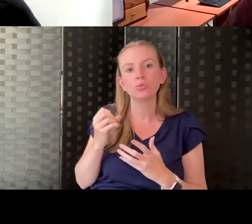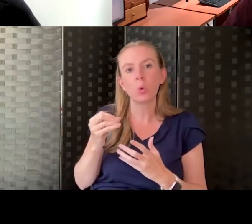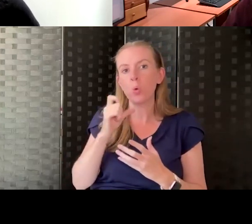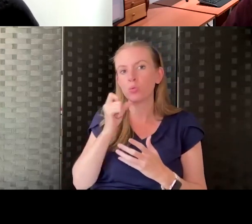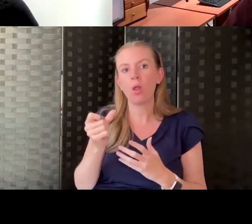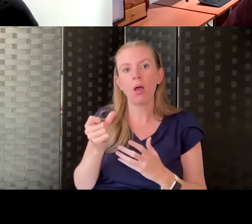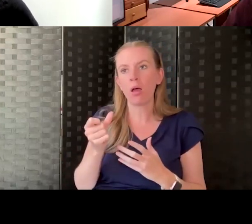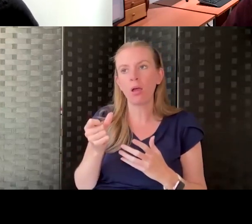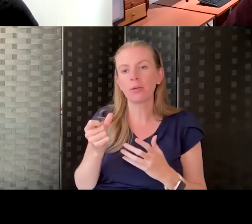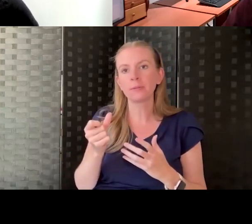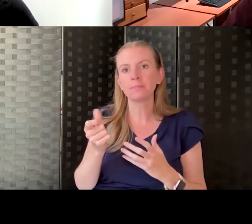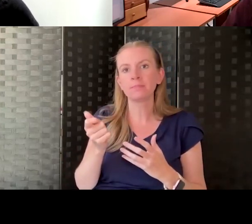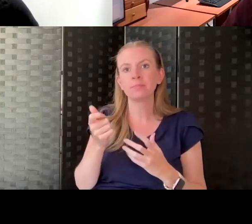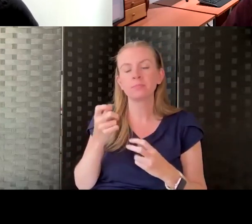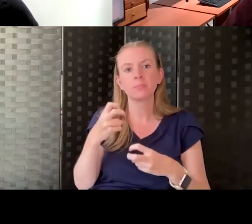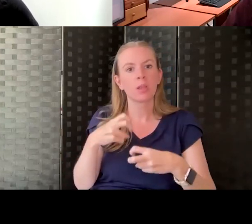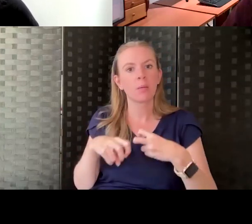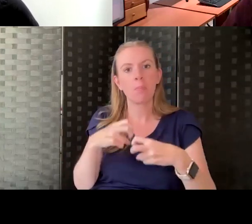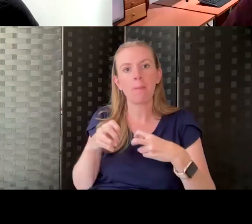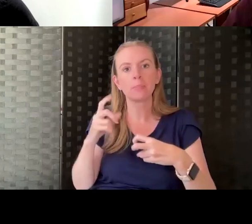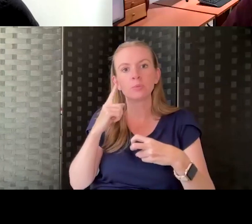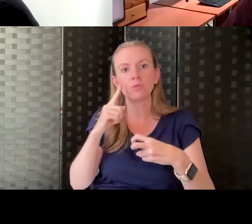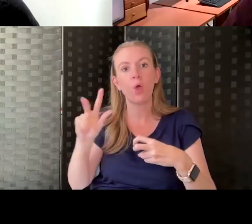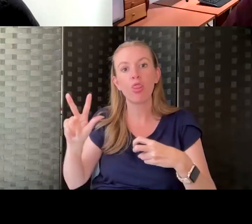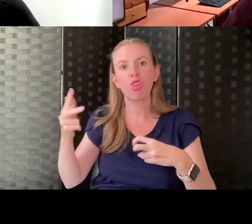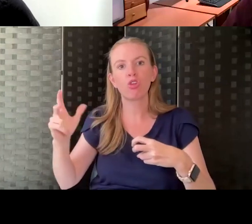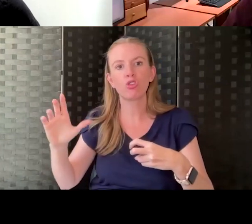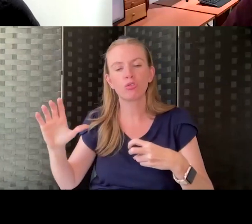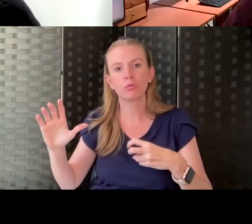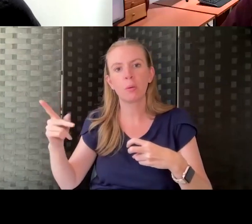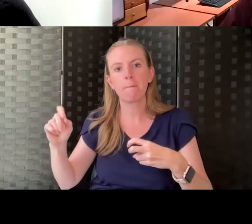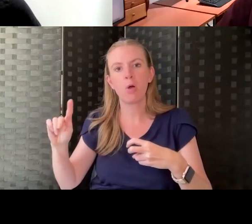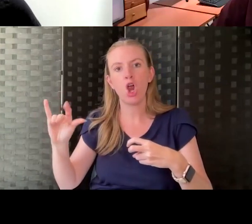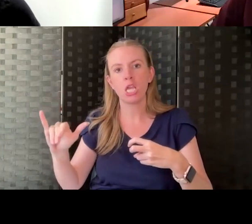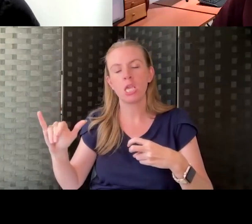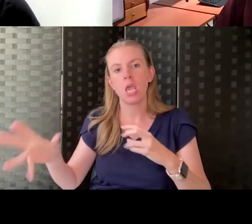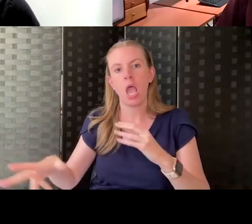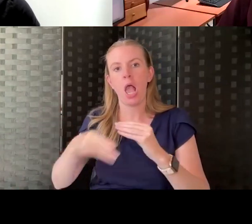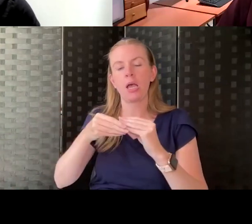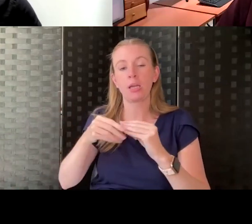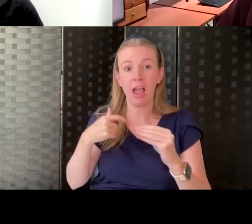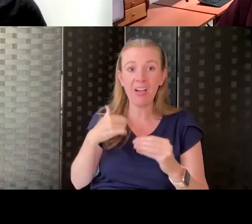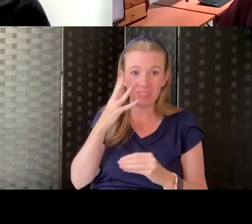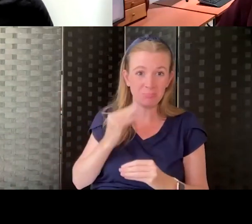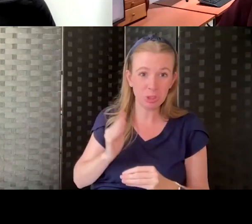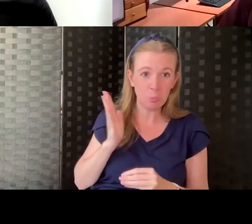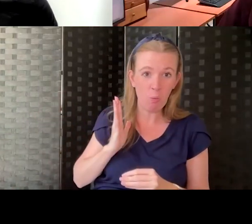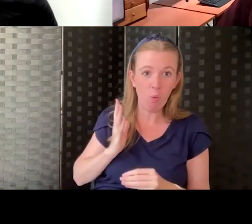to any issues any third party may have introduced. I have been on that side before where I worked